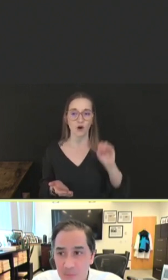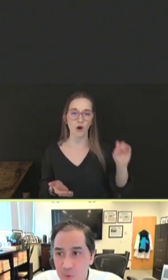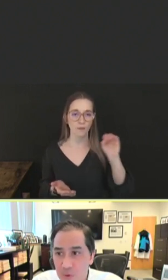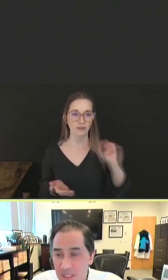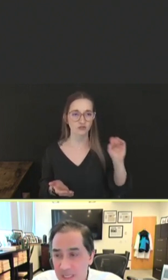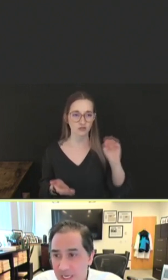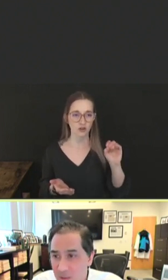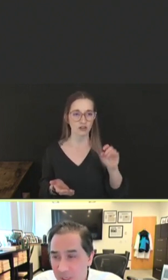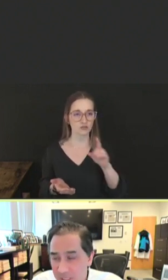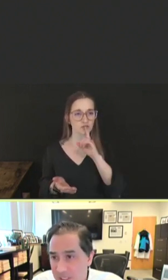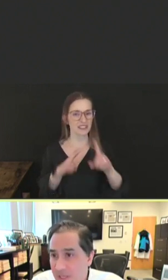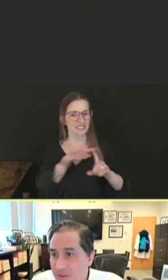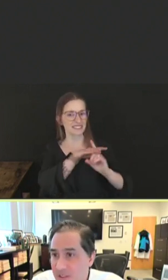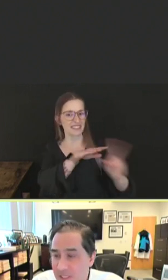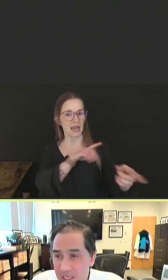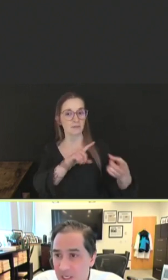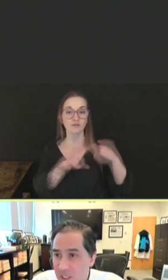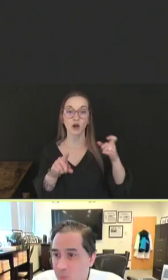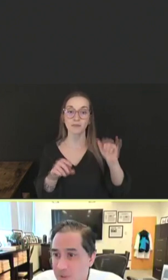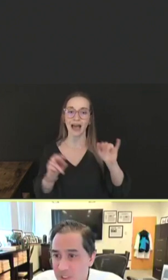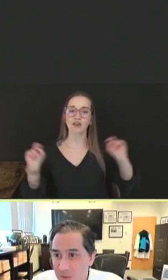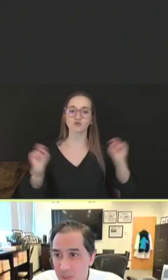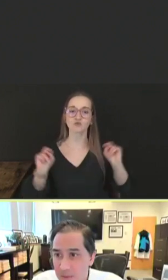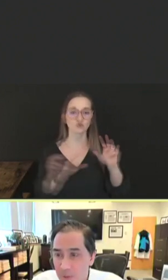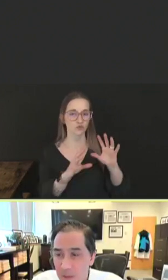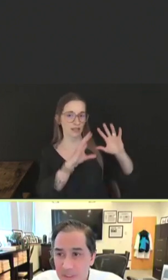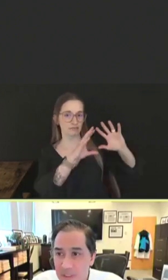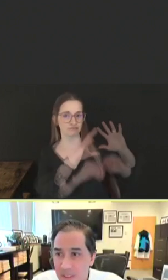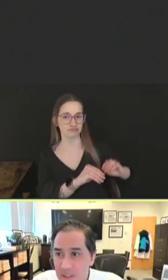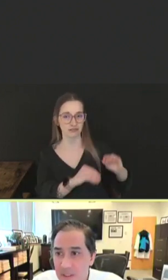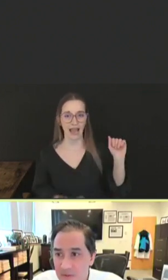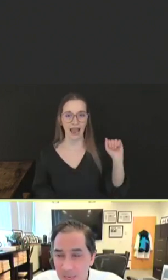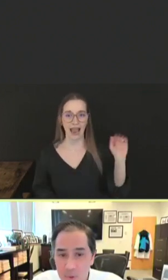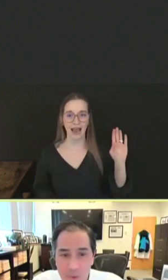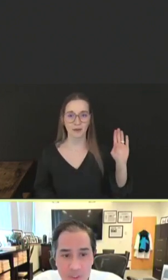from neutralizing antibodies. This data has been seen by probably dozens of laboratories